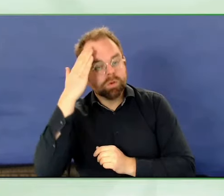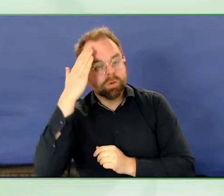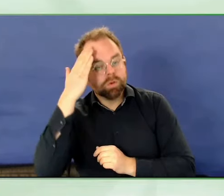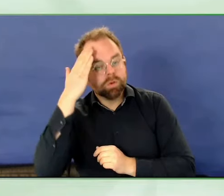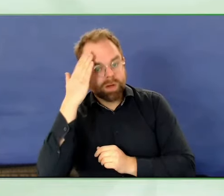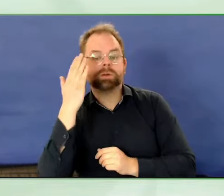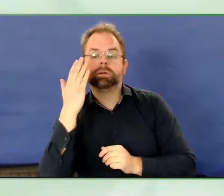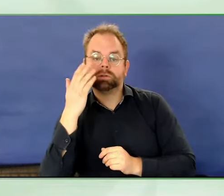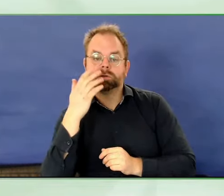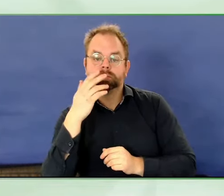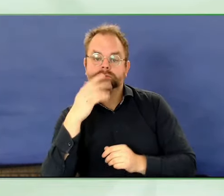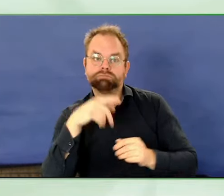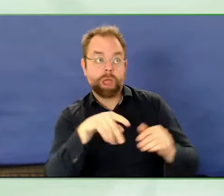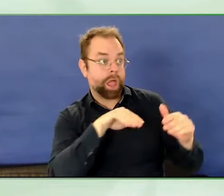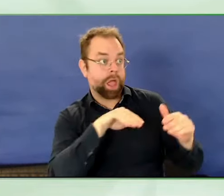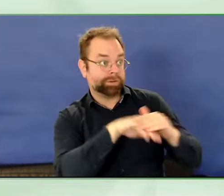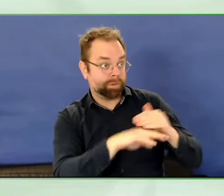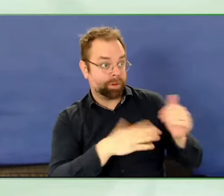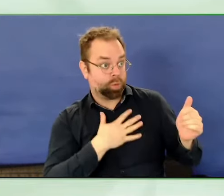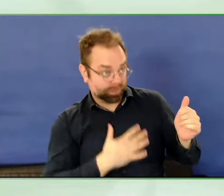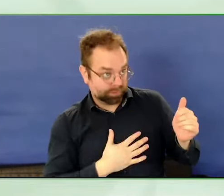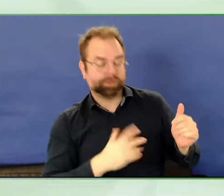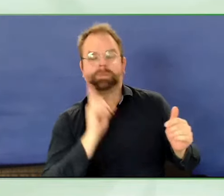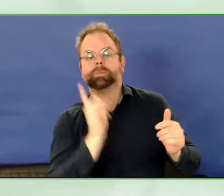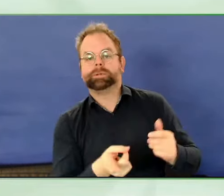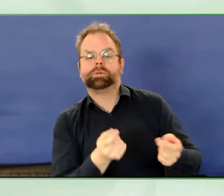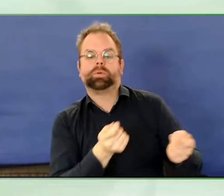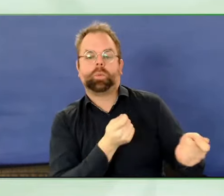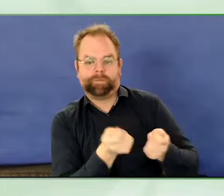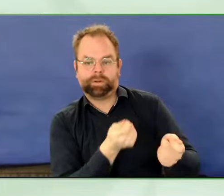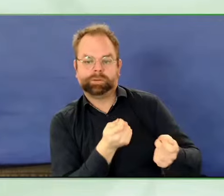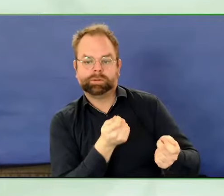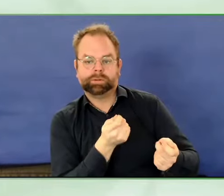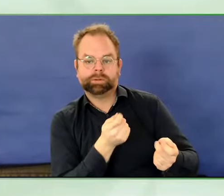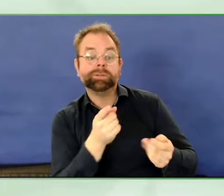but across the institutions, across the country.